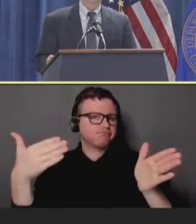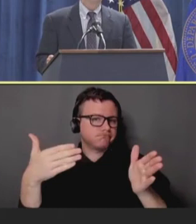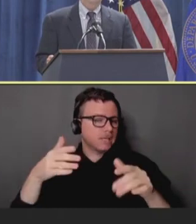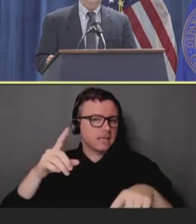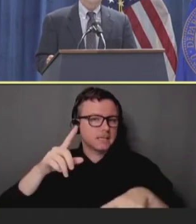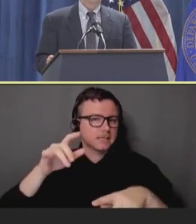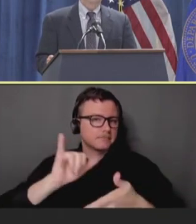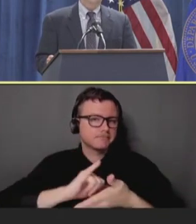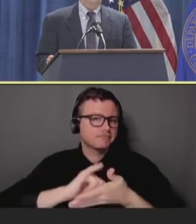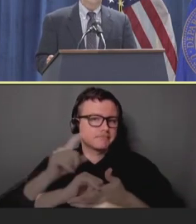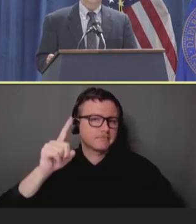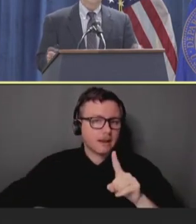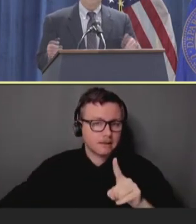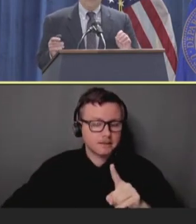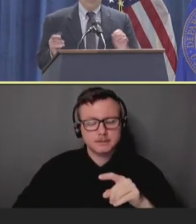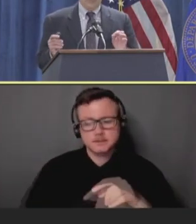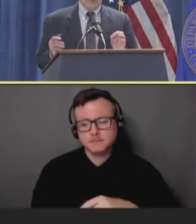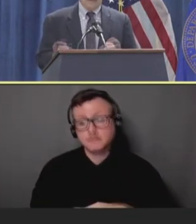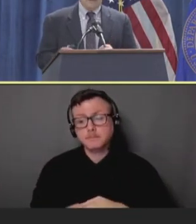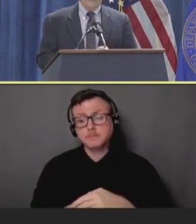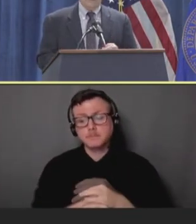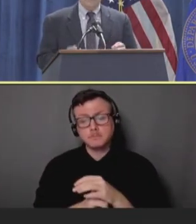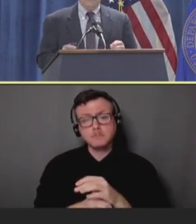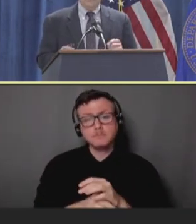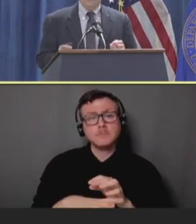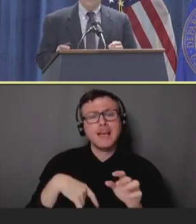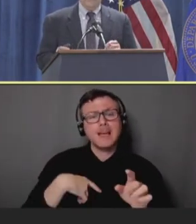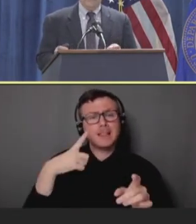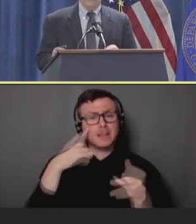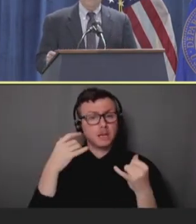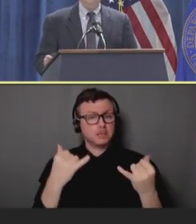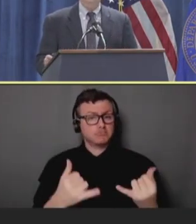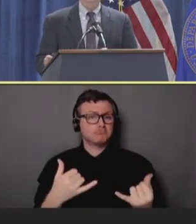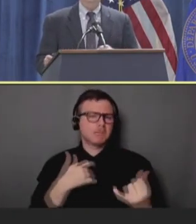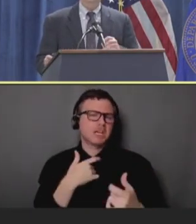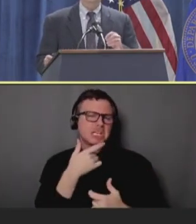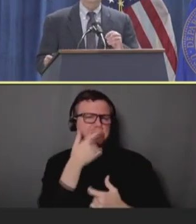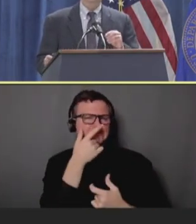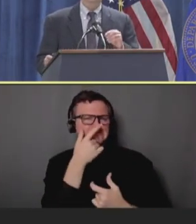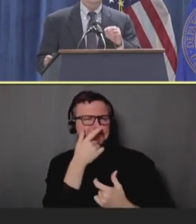So, what you have here, I think, is sort of an interesting dichotomy.